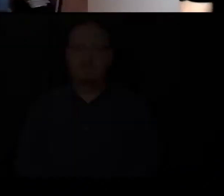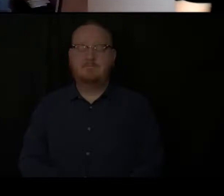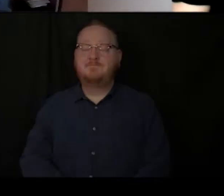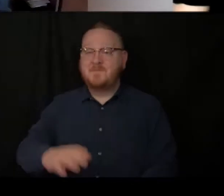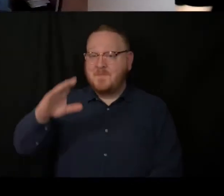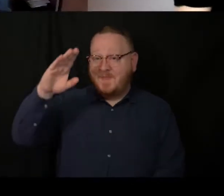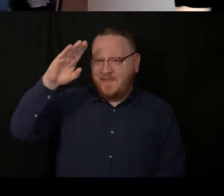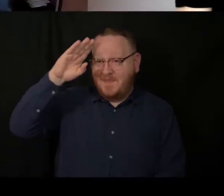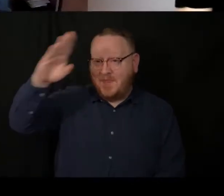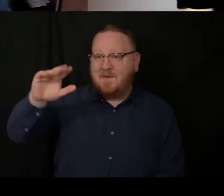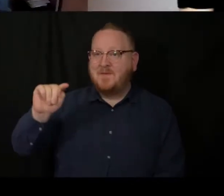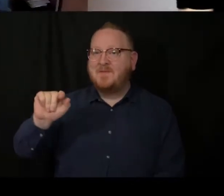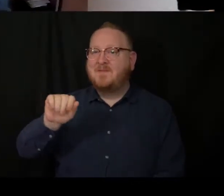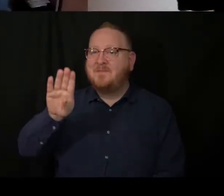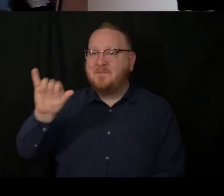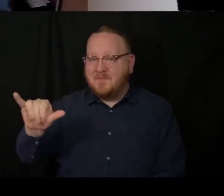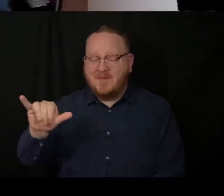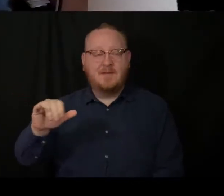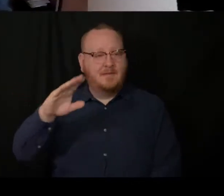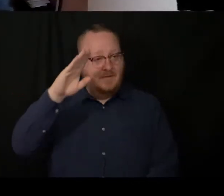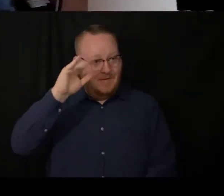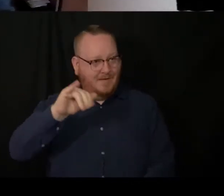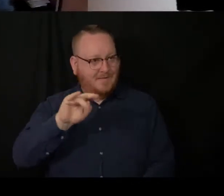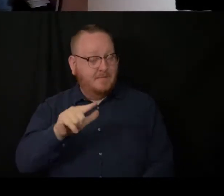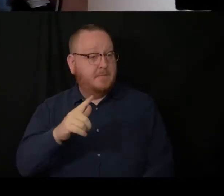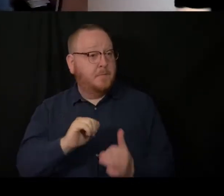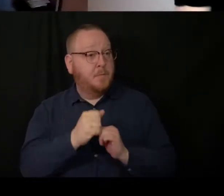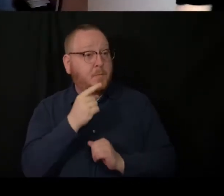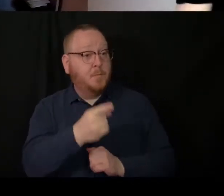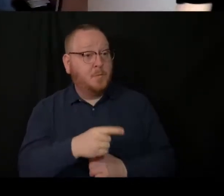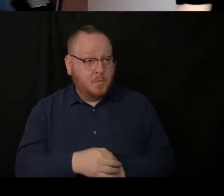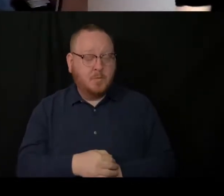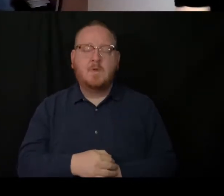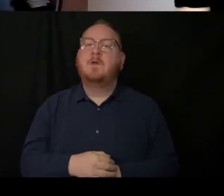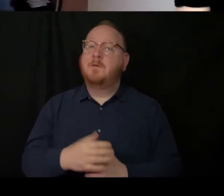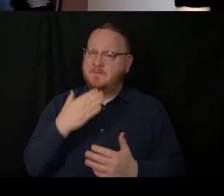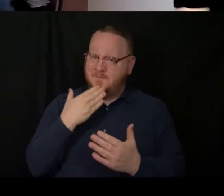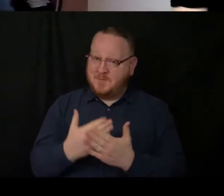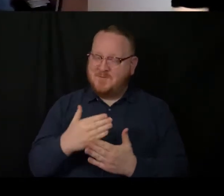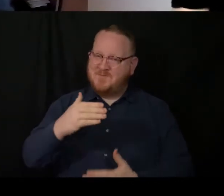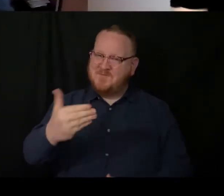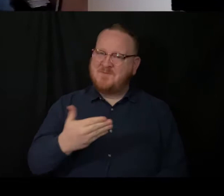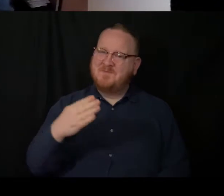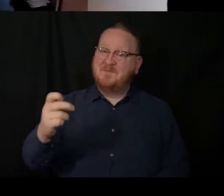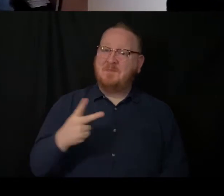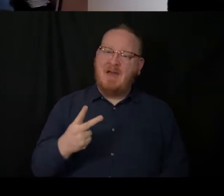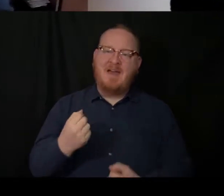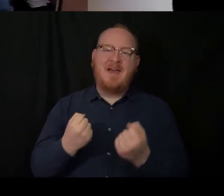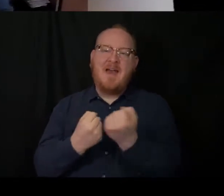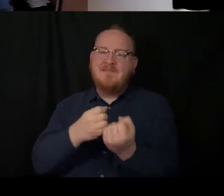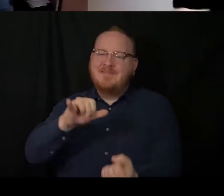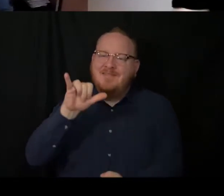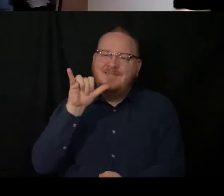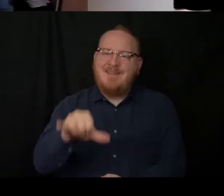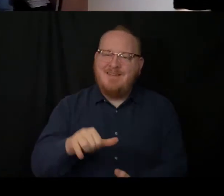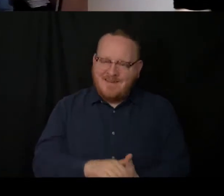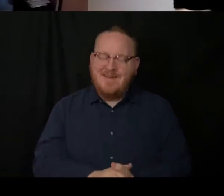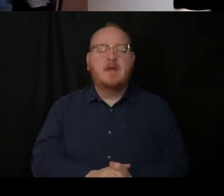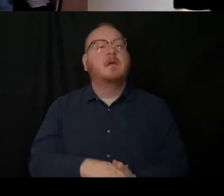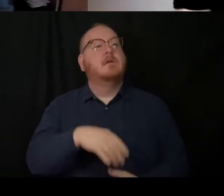Janel Frost: Hello, Tabby, Tabby Belhorn: Hi Janel. How are you? Janel Frost: I'm good. Welcome back, to Advocacy "That" Tabby Belhorn: Yes, it's great